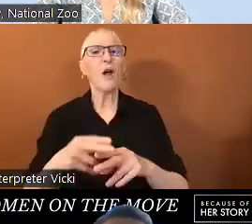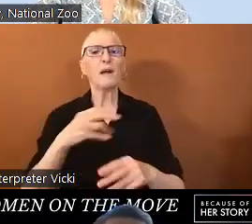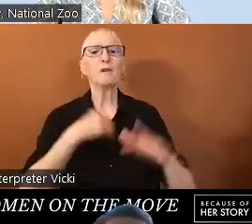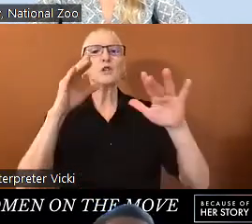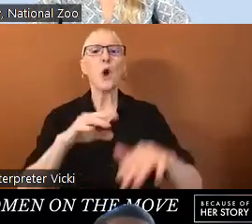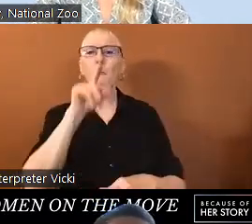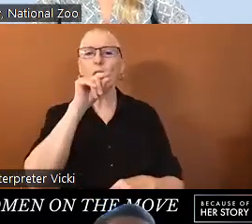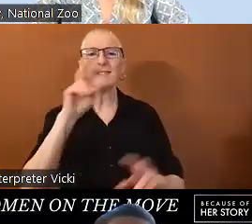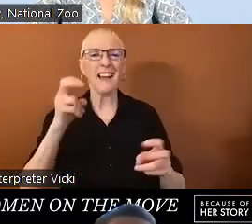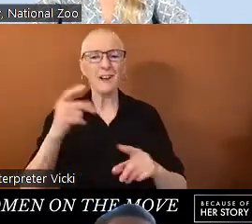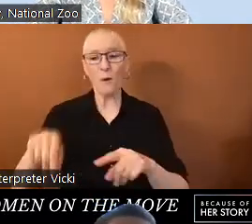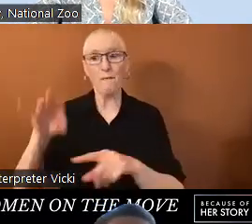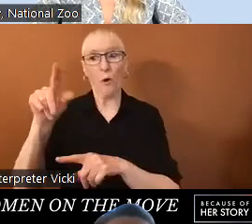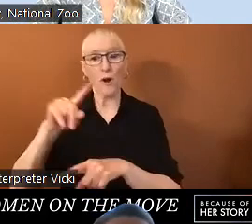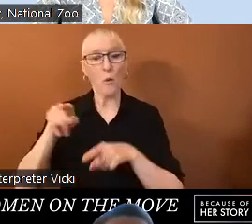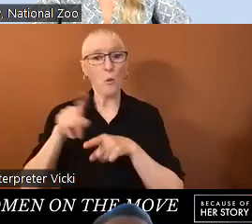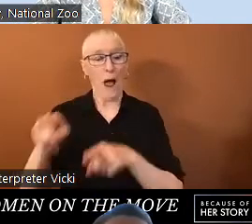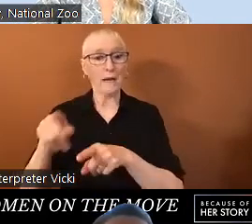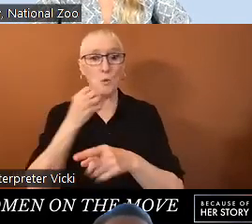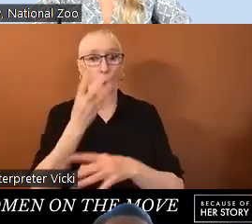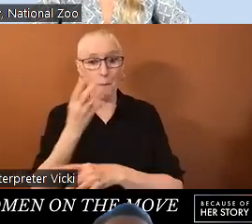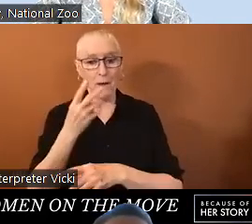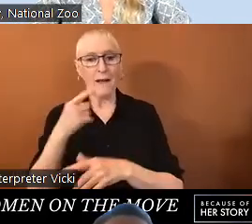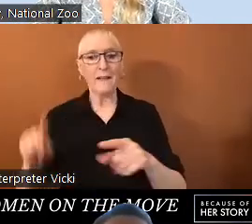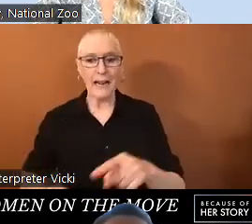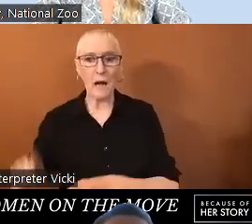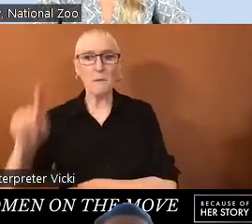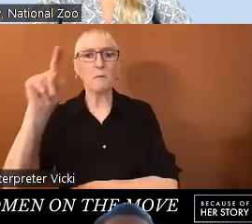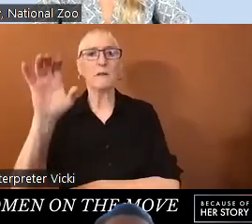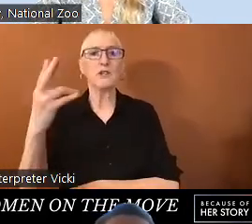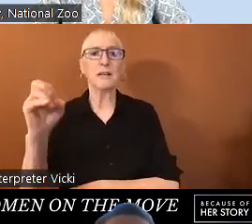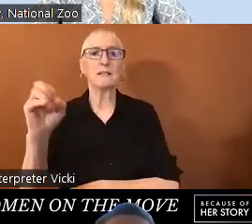the winter when it's warm and then they come up to the Chesapeake Bay, you know, in the spring to